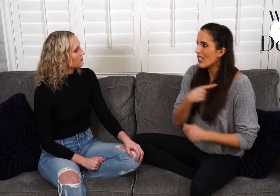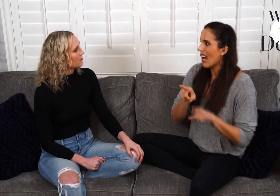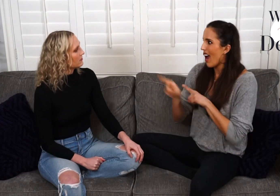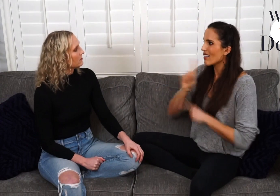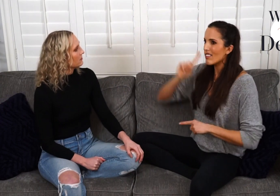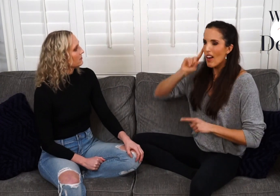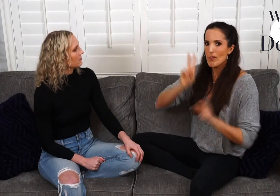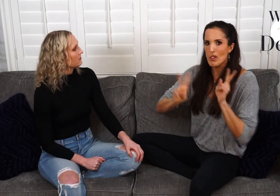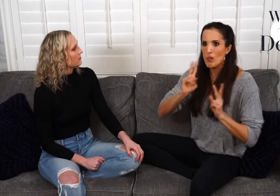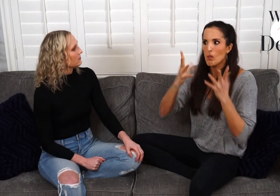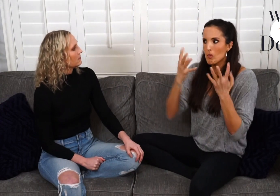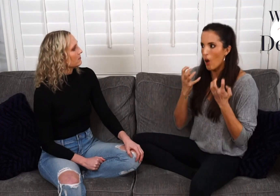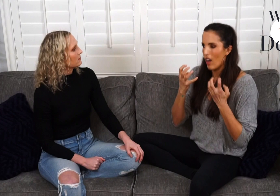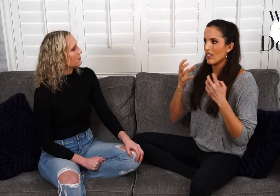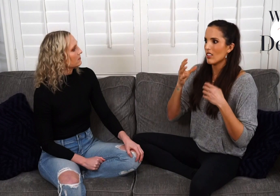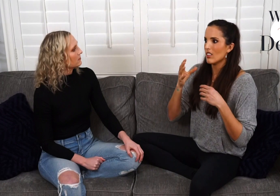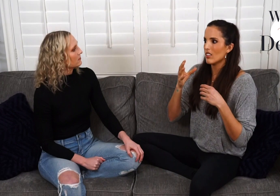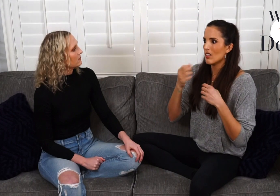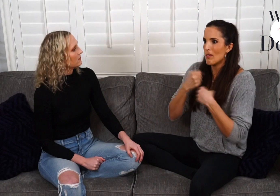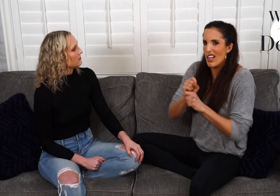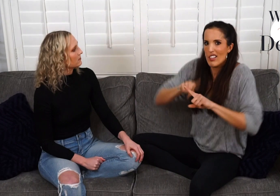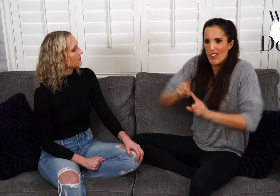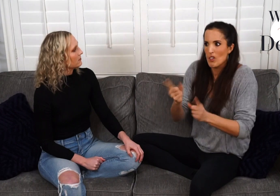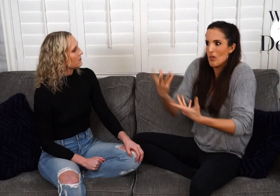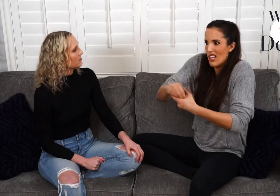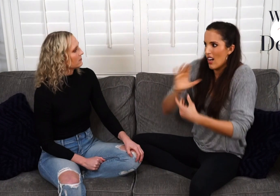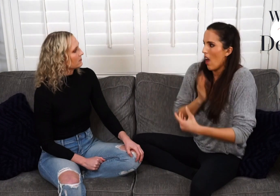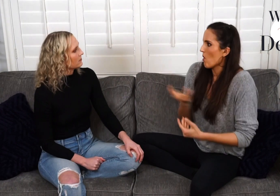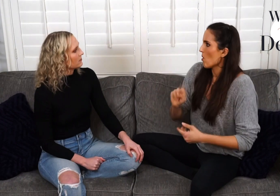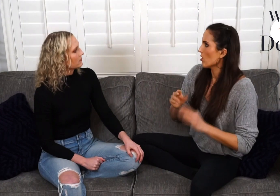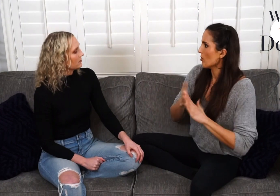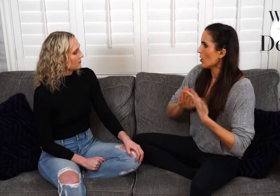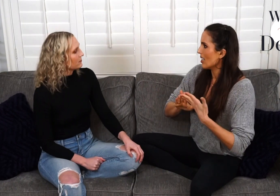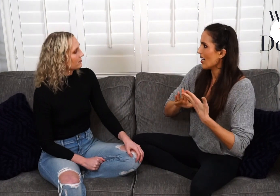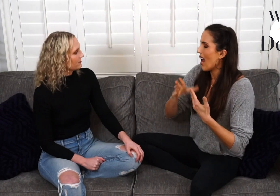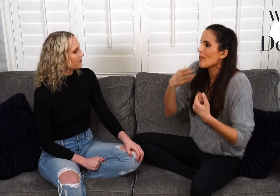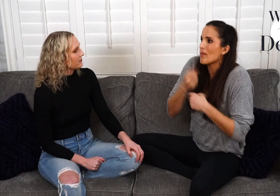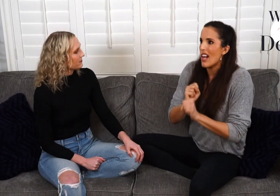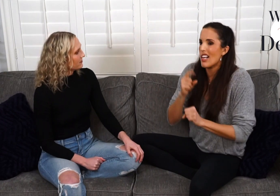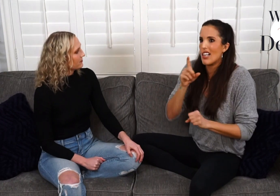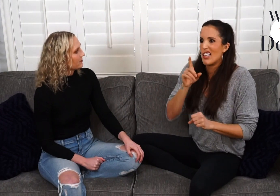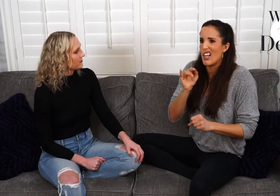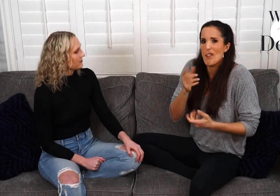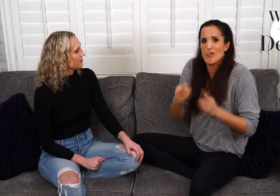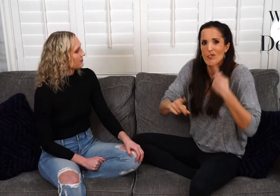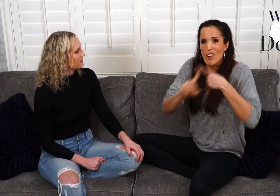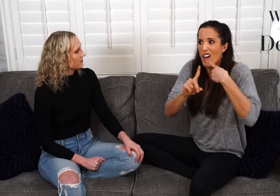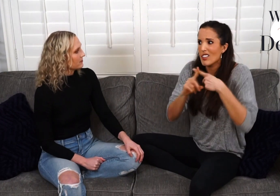do we as Deaf individuals want to make a difference within our own community and make it a positive